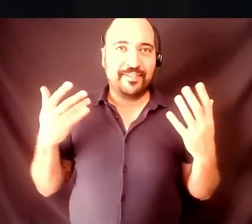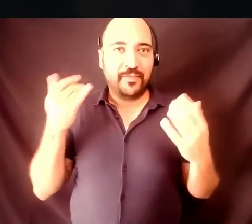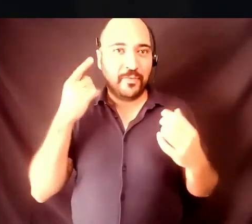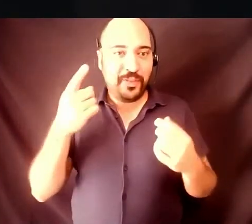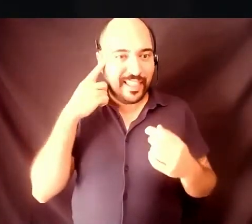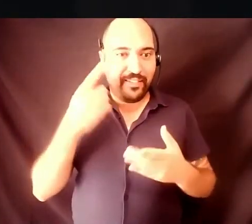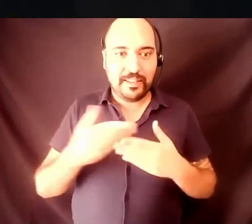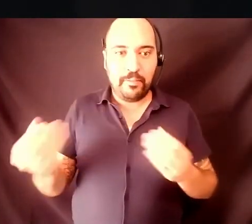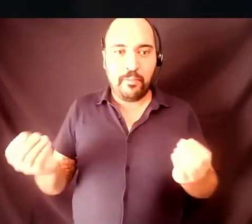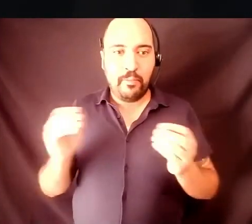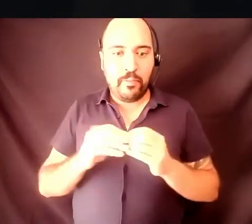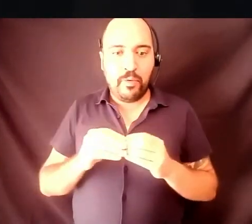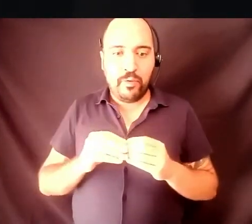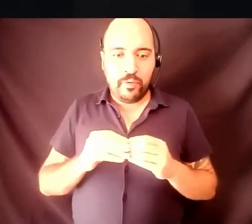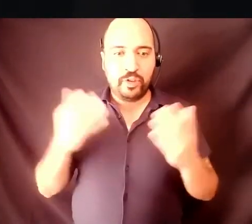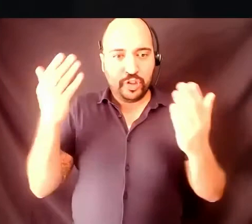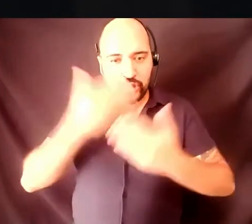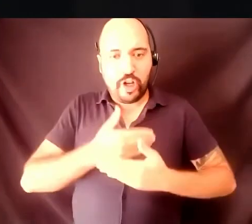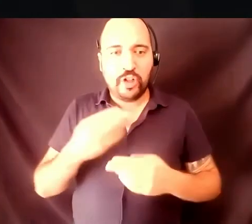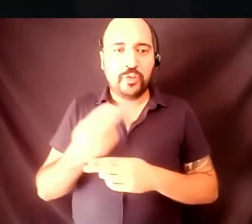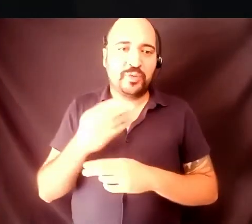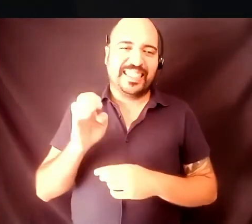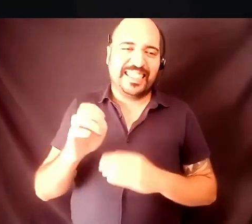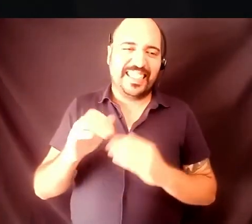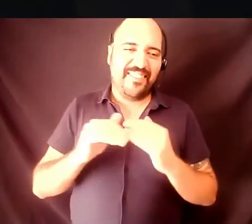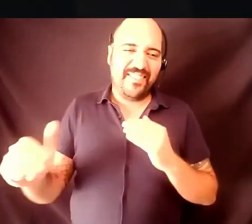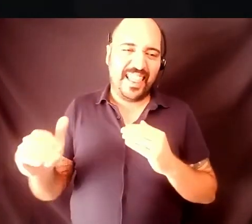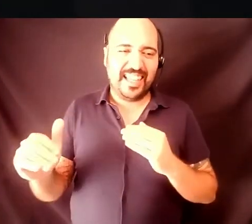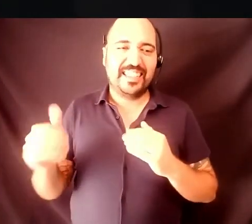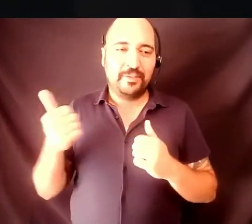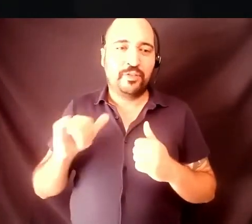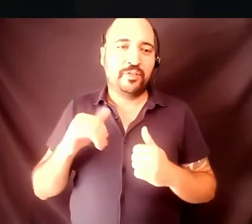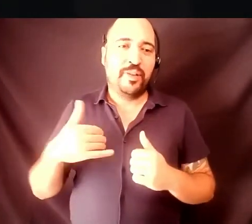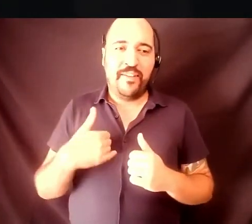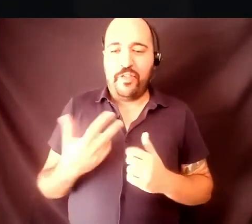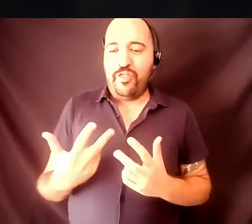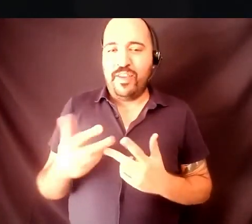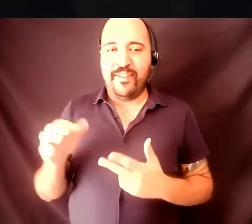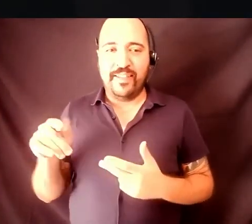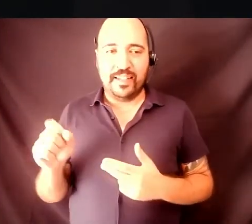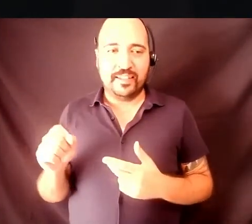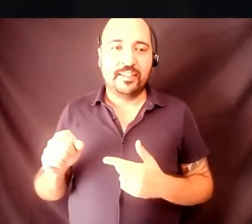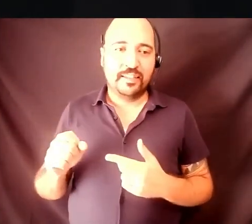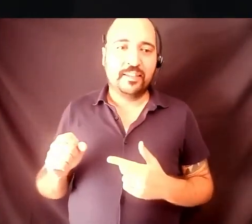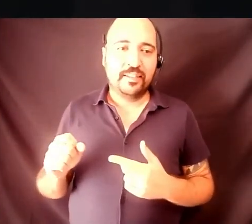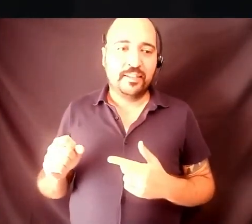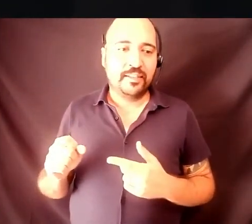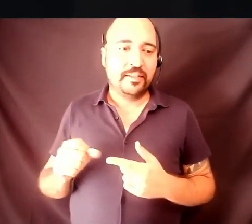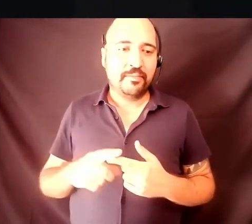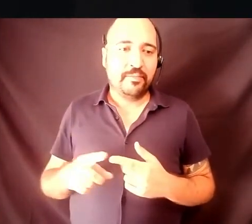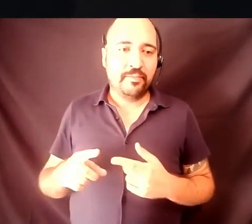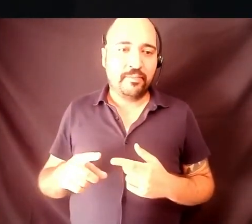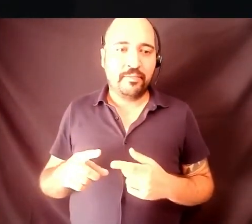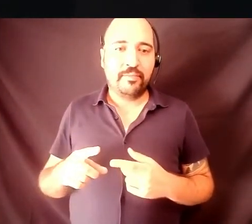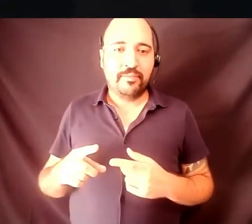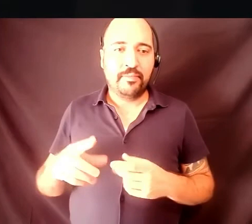you would use E flat. Which also has three flats. But then. So it goes into that. So that was the initial thing.